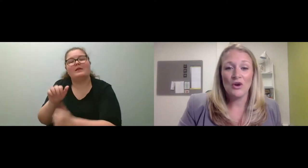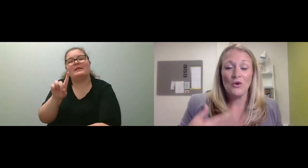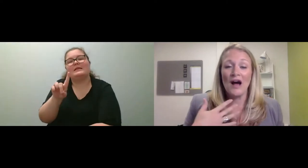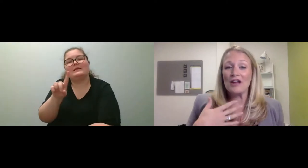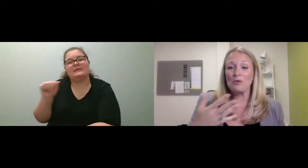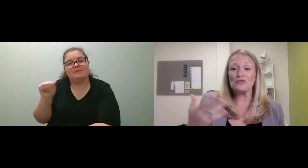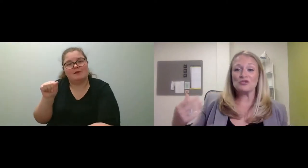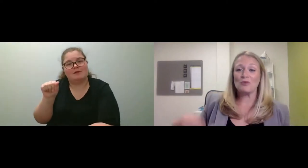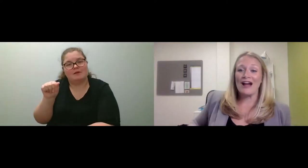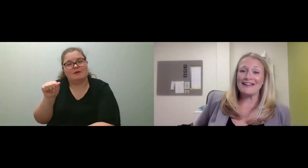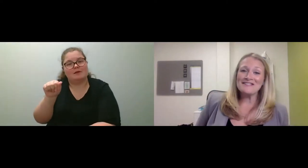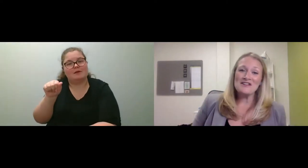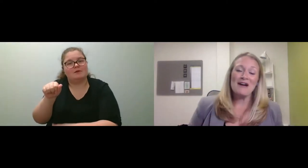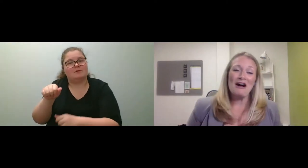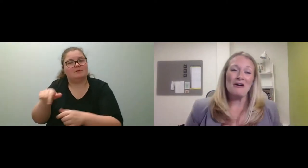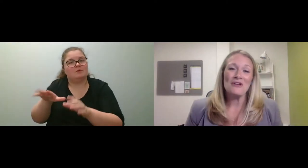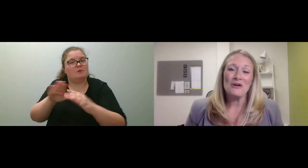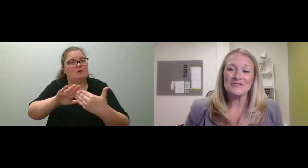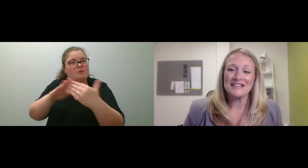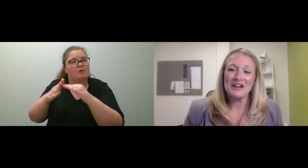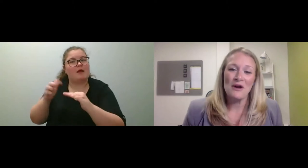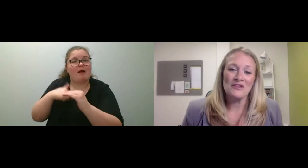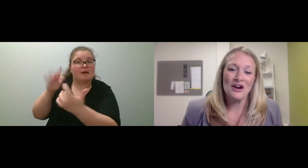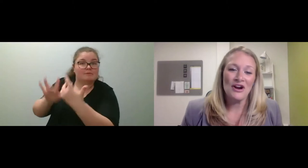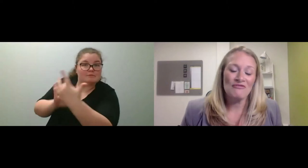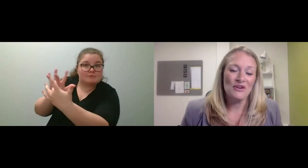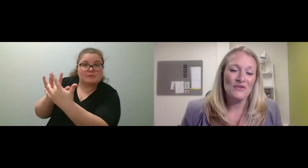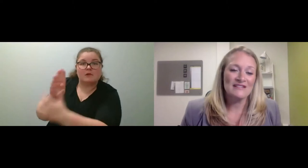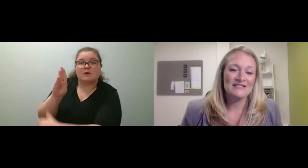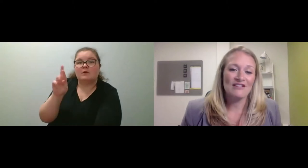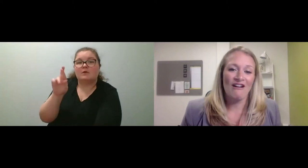So I approached Brien about hosting a webinar focused